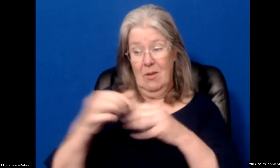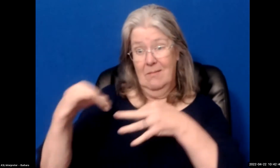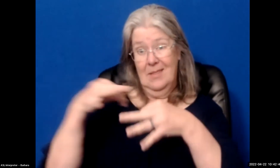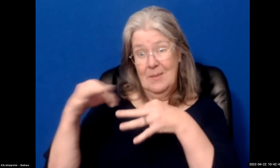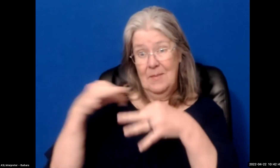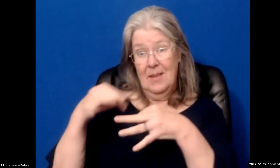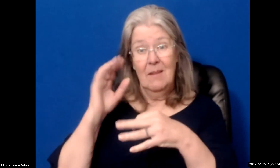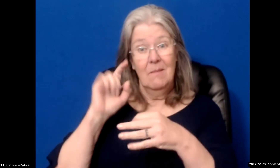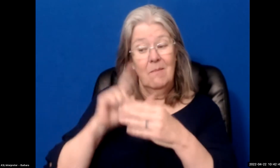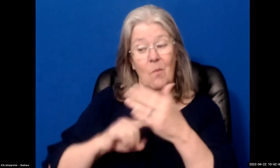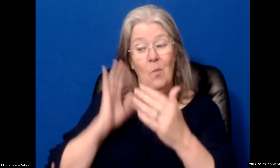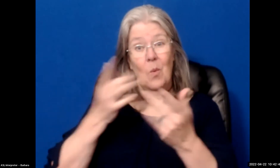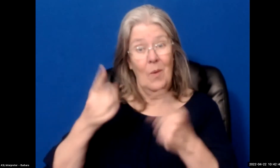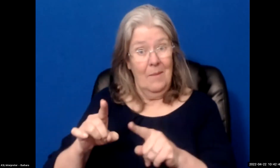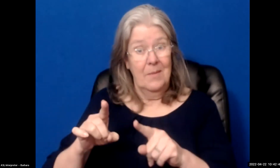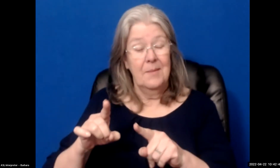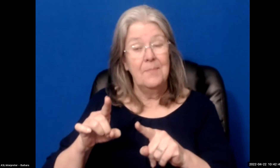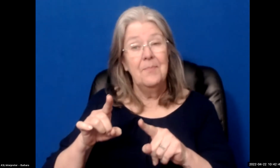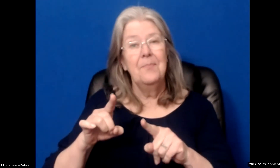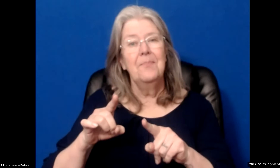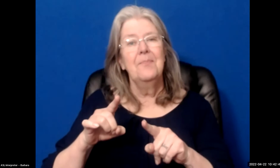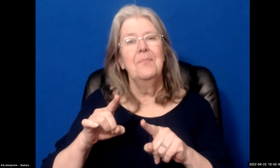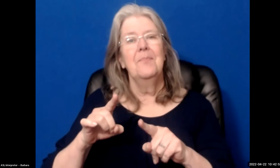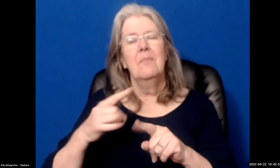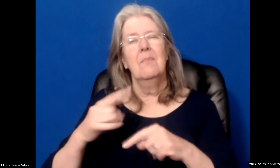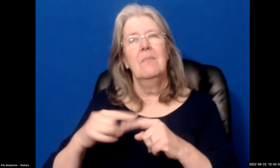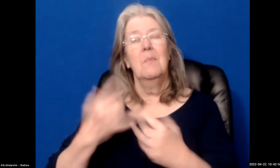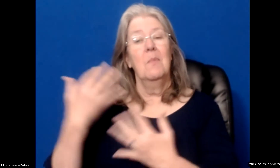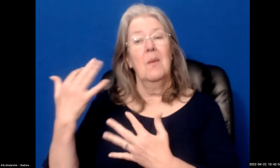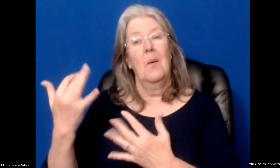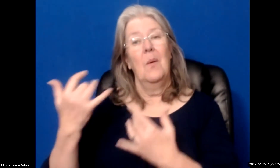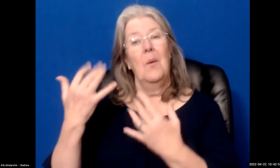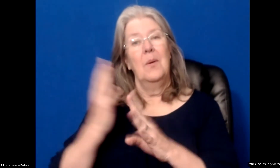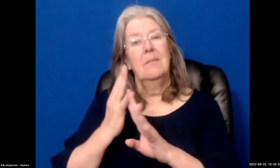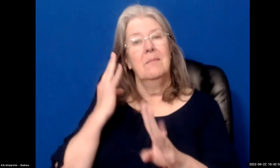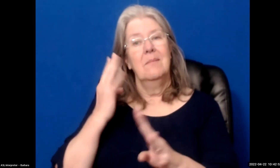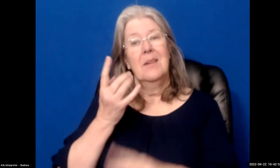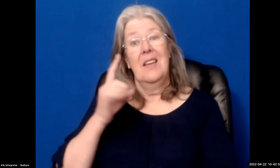I think when we are waiting in line this -- the first time was a little bit of a shock because